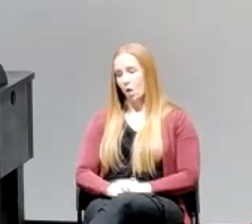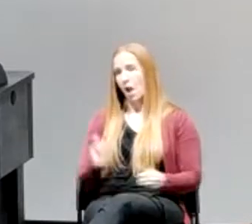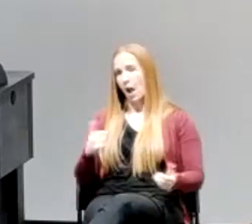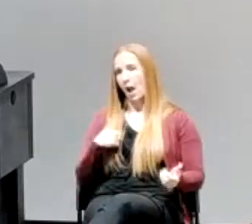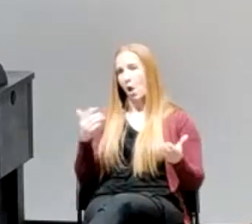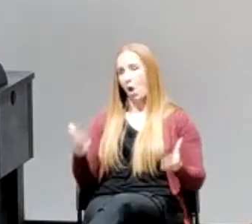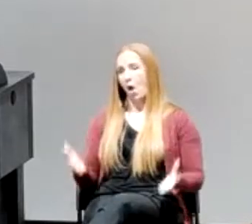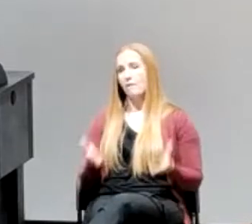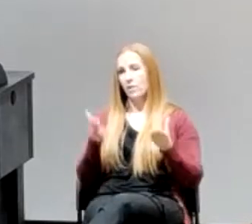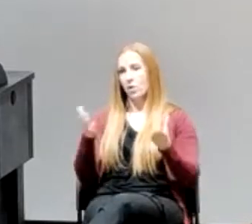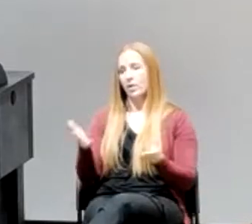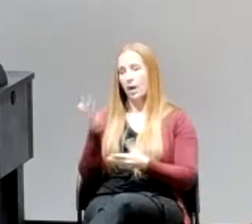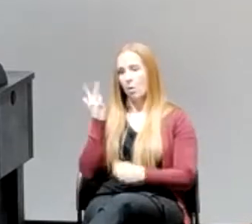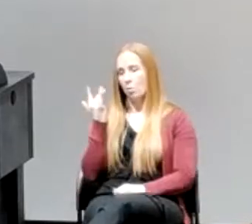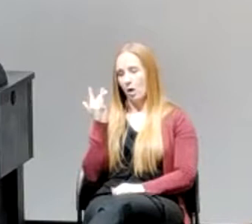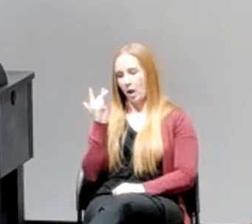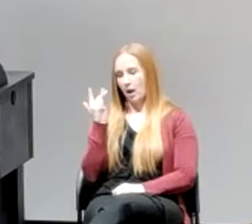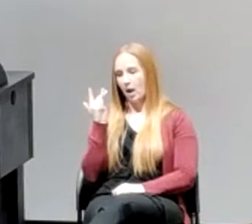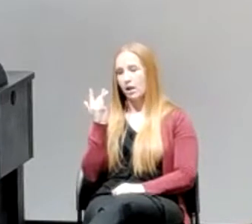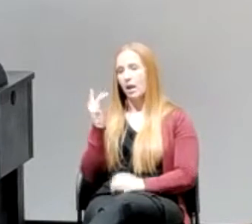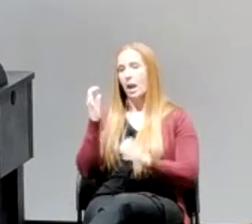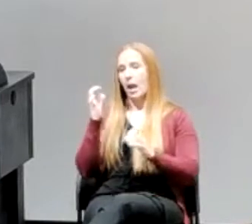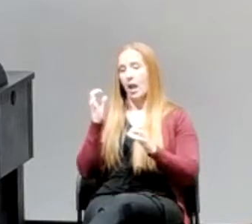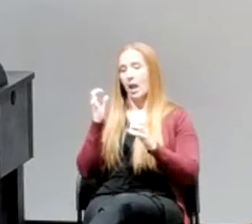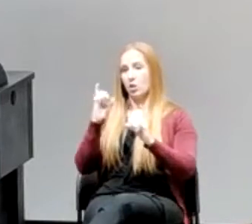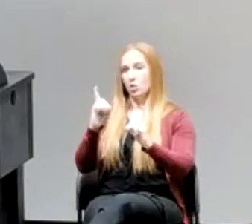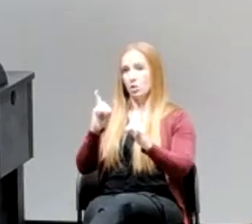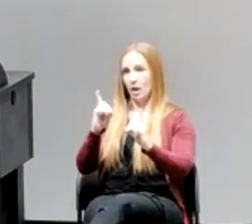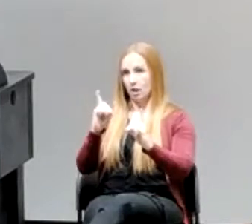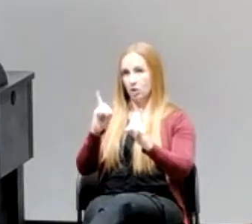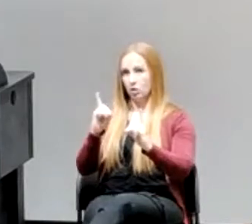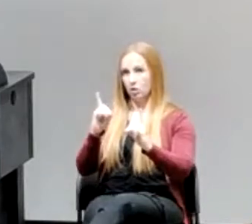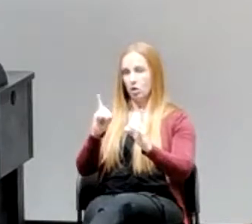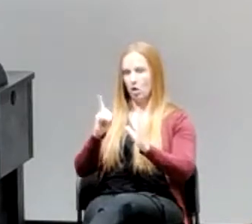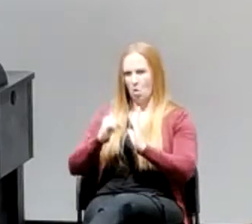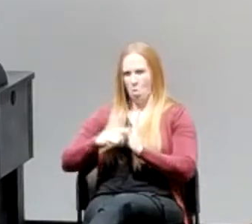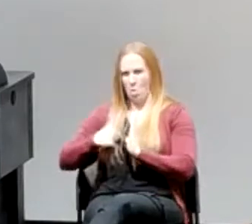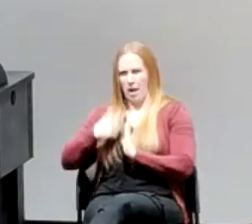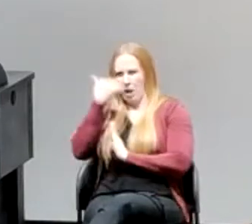If you didn't have eye contact and shake my hand with presence, the fact